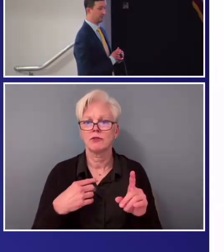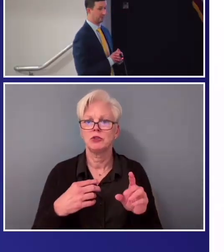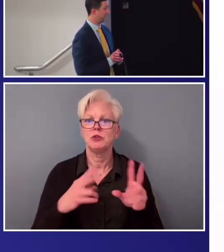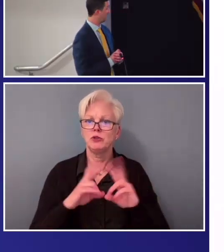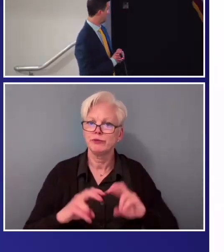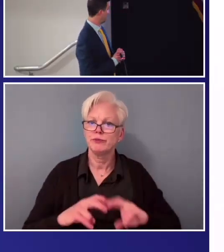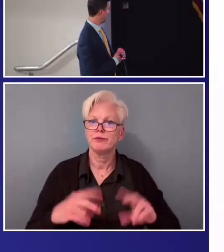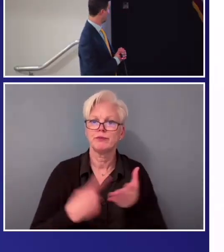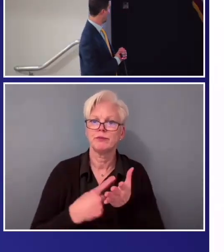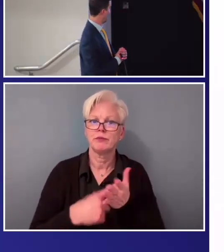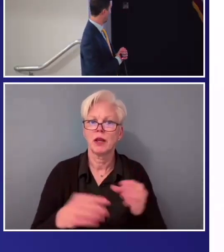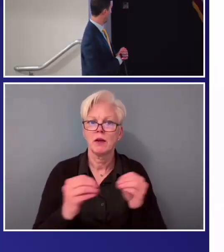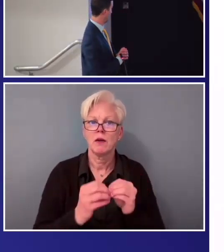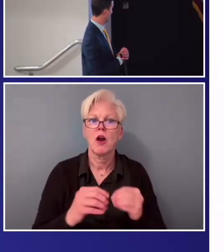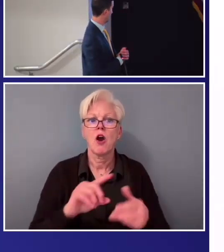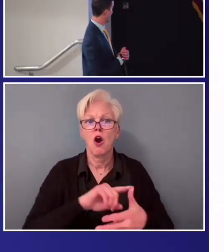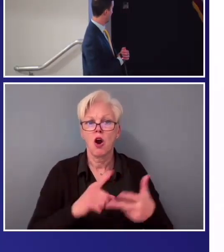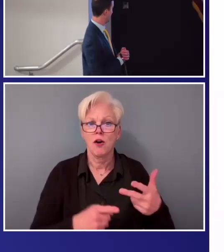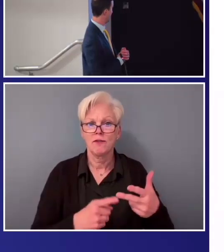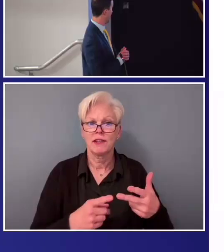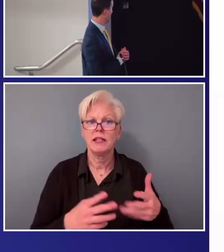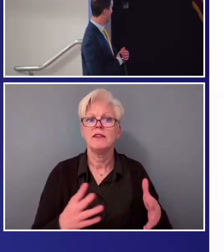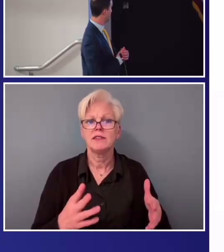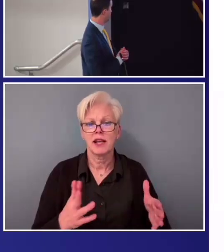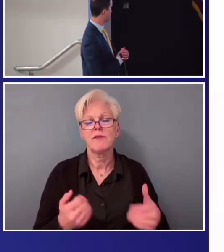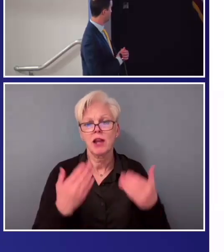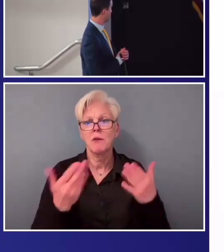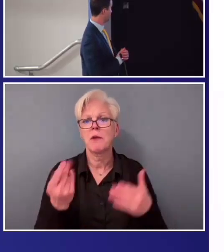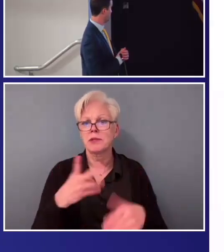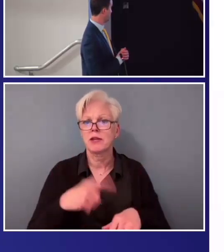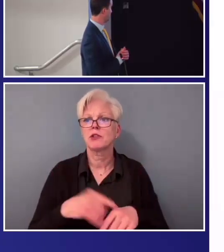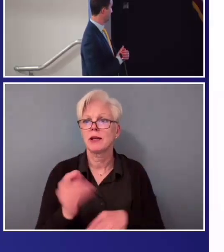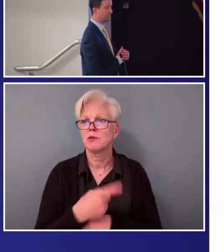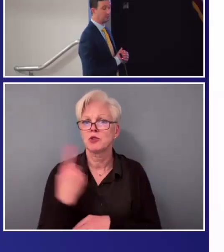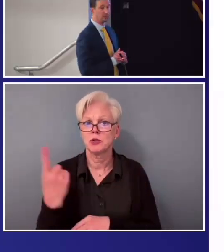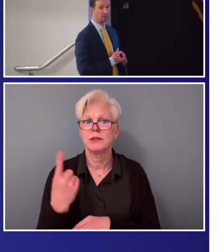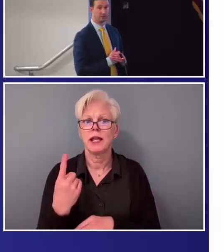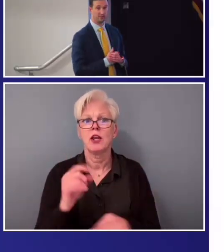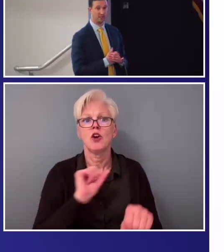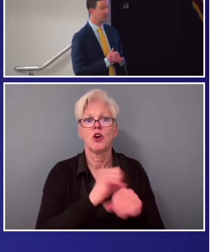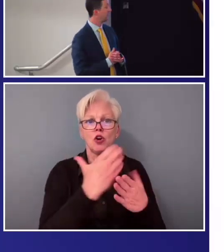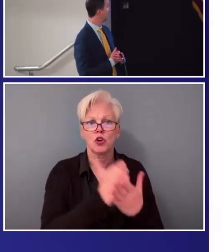They've all been raised at least several times today. Earnings, working, and same field of study.